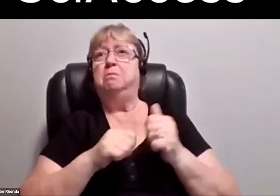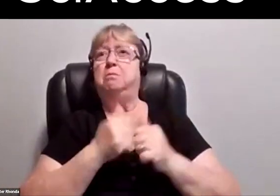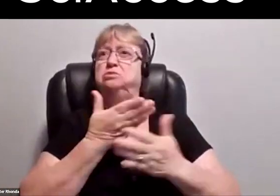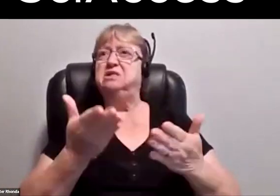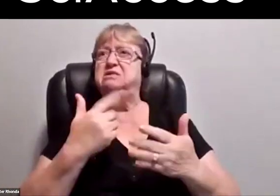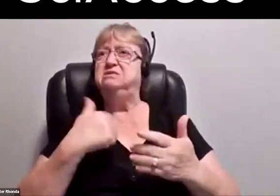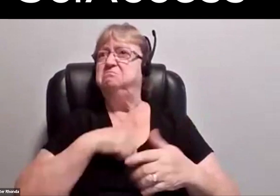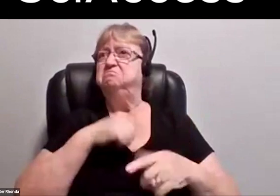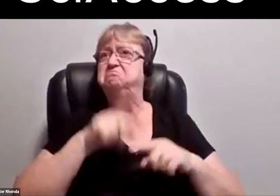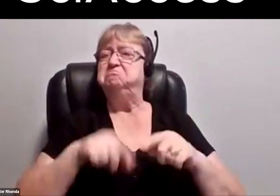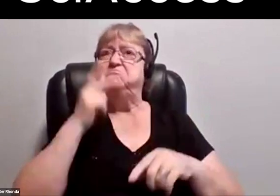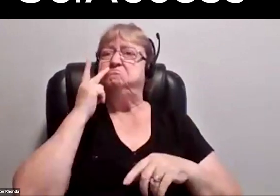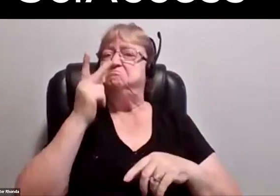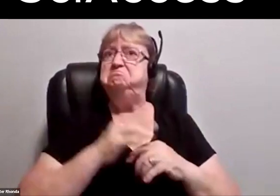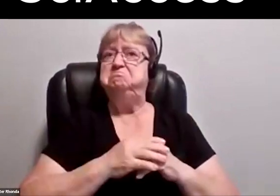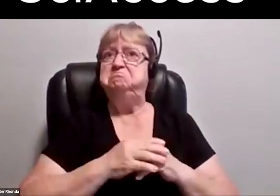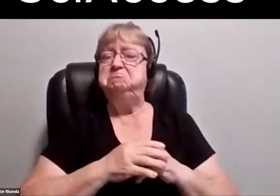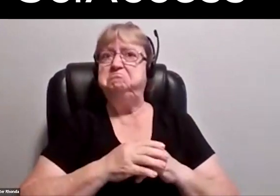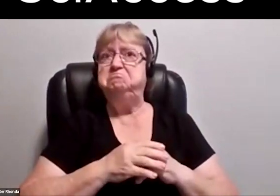Nobody has ever seen with their eyes